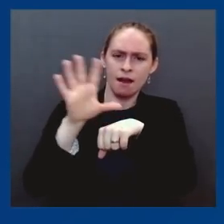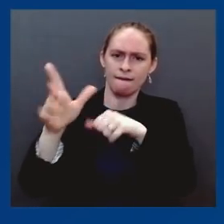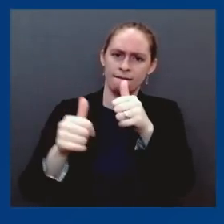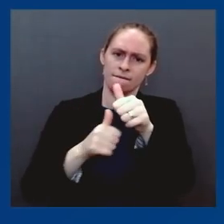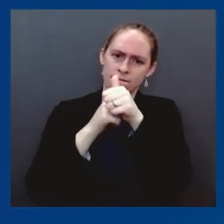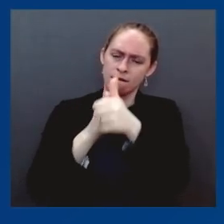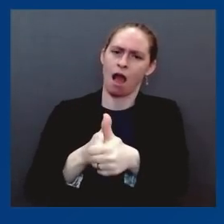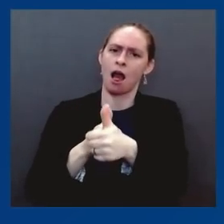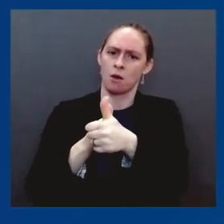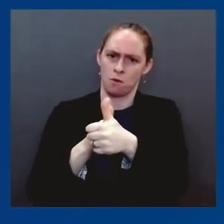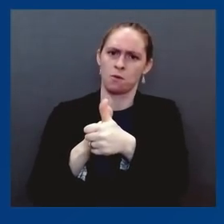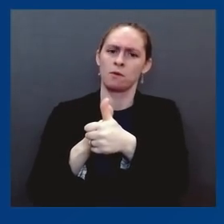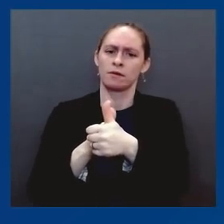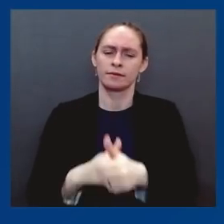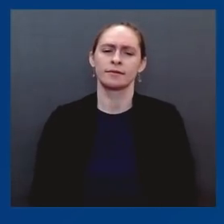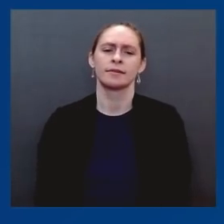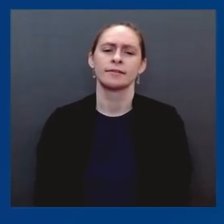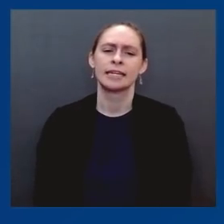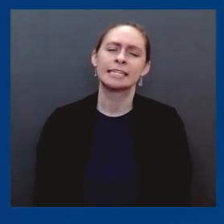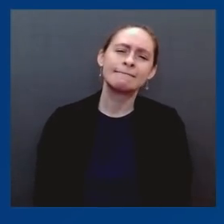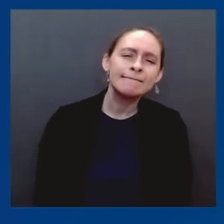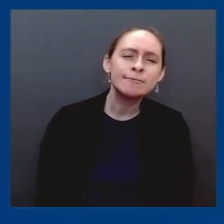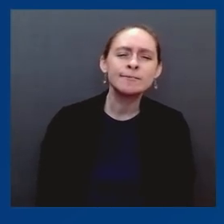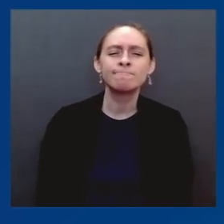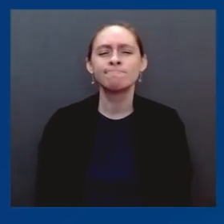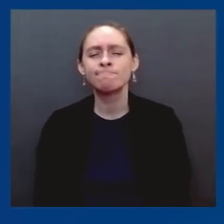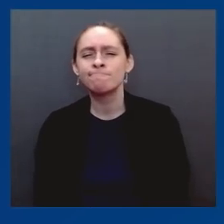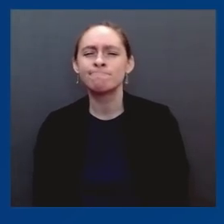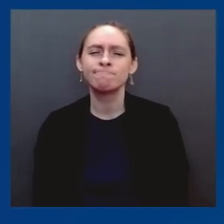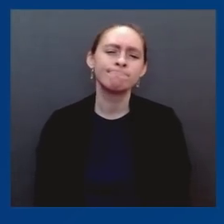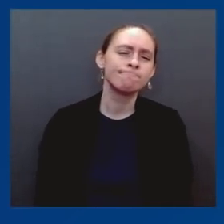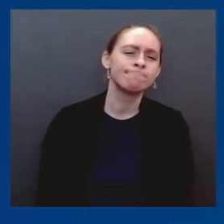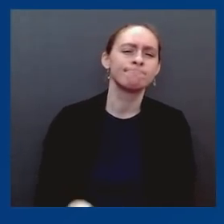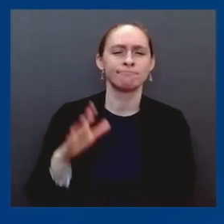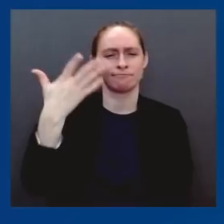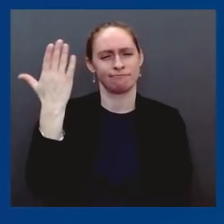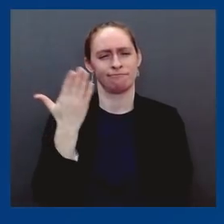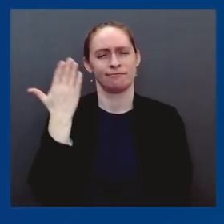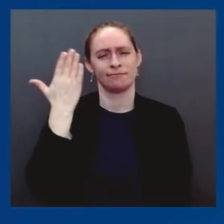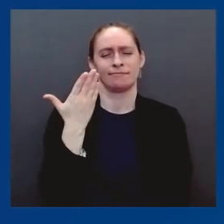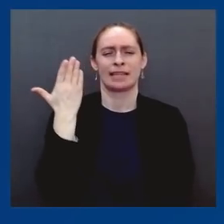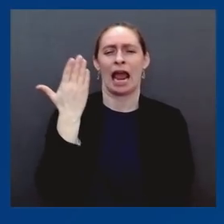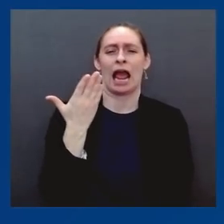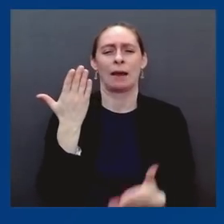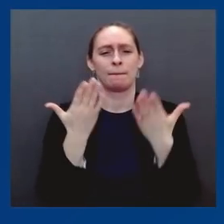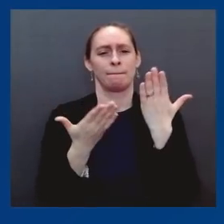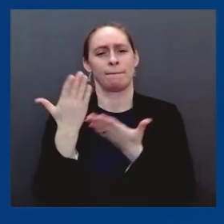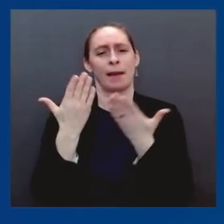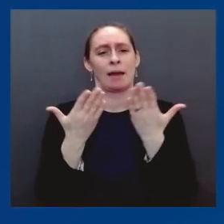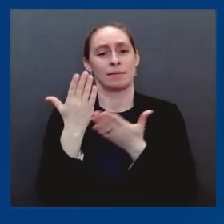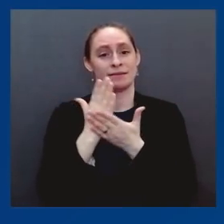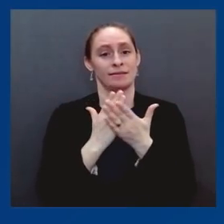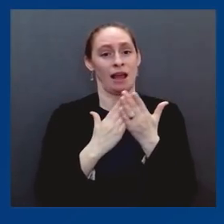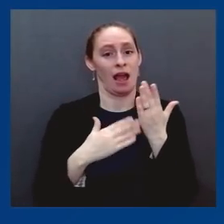willing to quarantine for up to 10 days. Can you expound on that for me a little bit? You know, I know that there's been some pushback from people